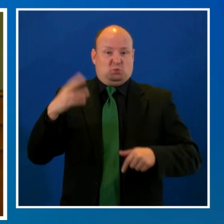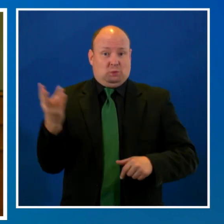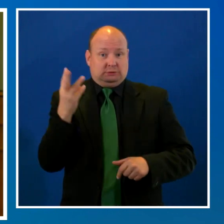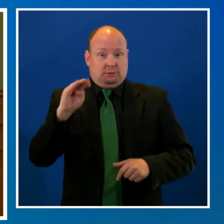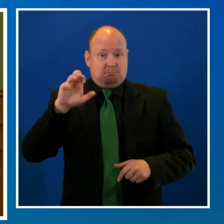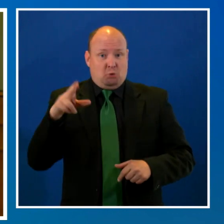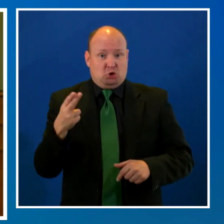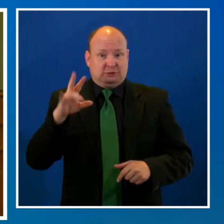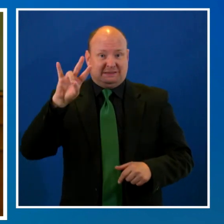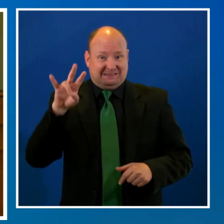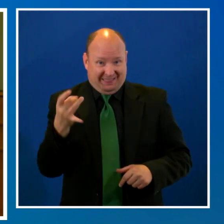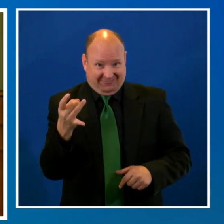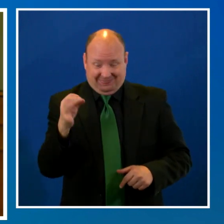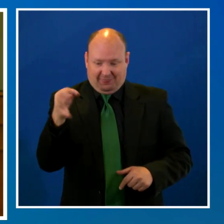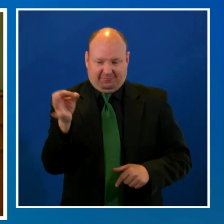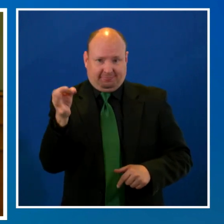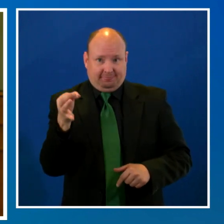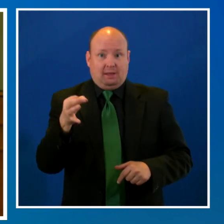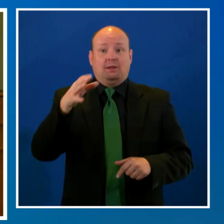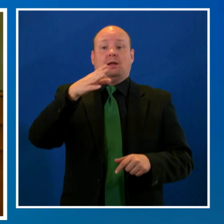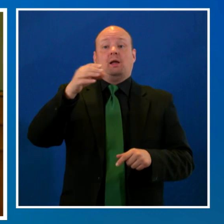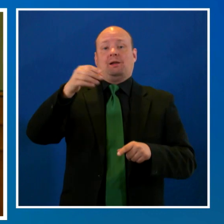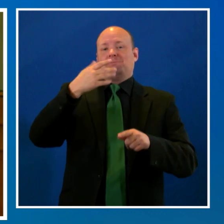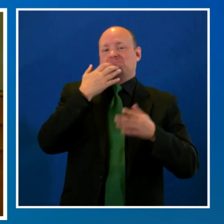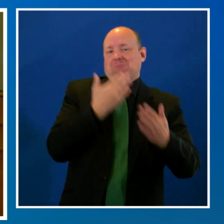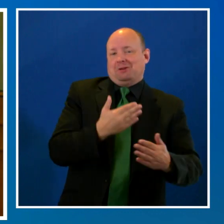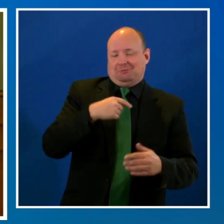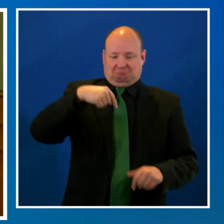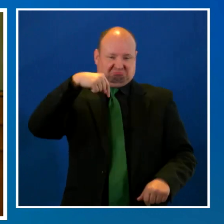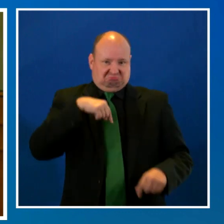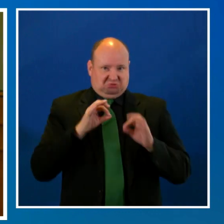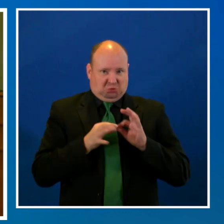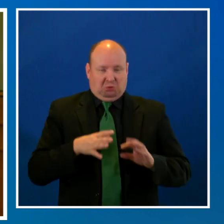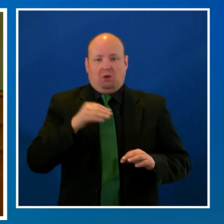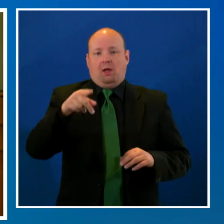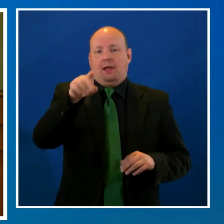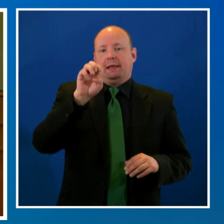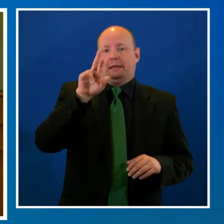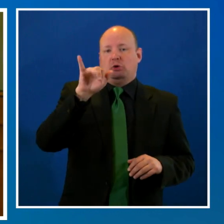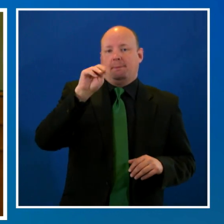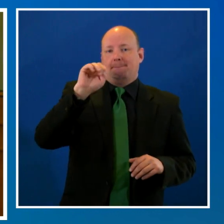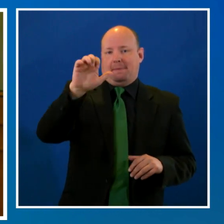Thank you to Jeb Baldridge and Erin Mackey, our American Sign Language interpreters today.